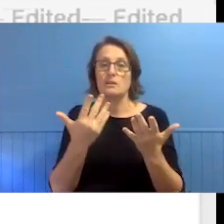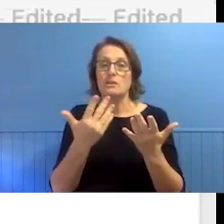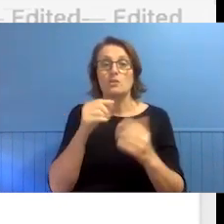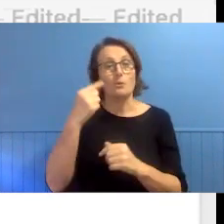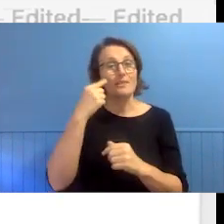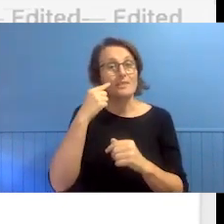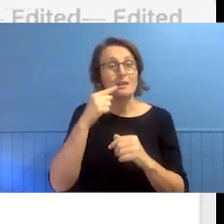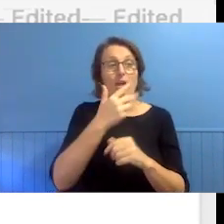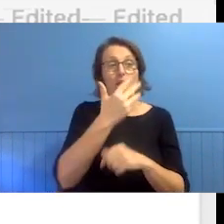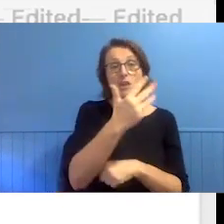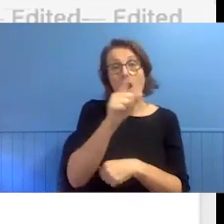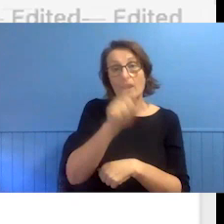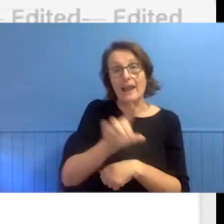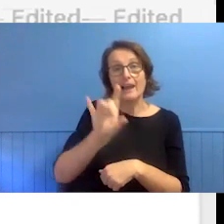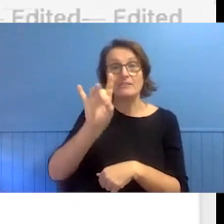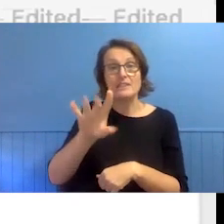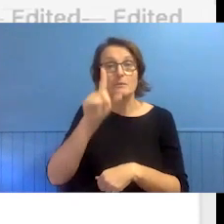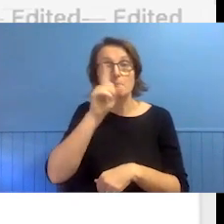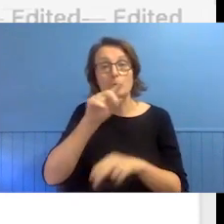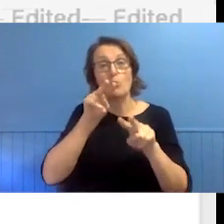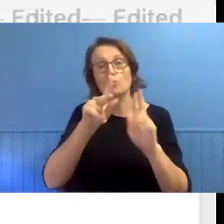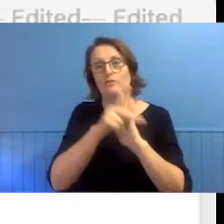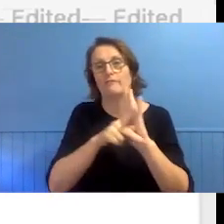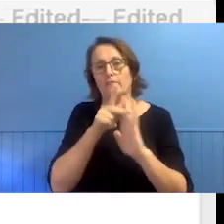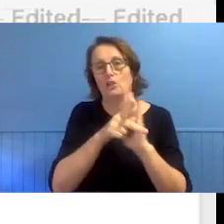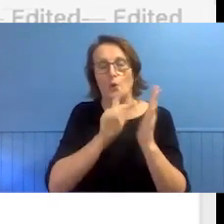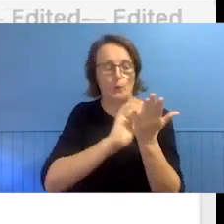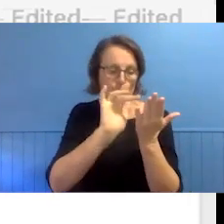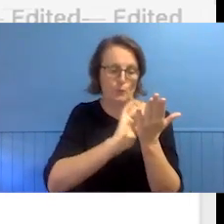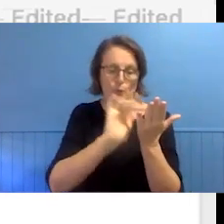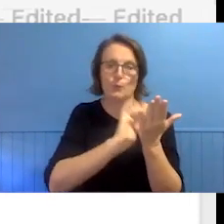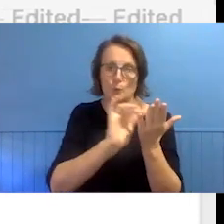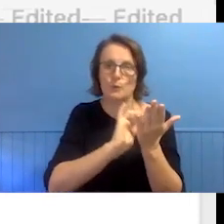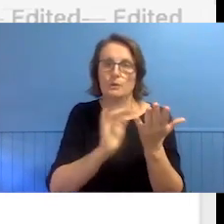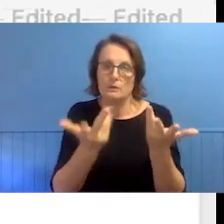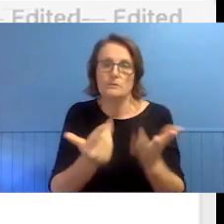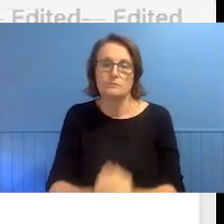watch video. It's just sometimes we don't know how important it is.